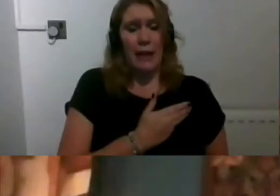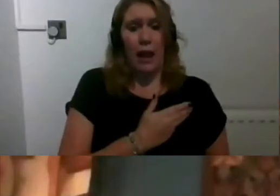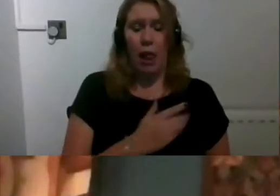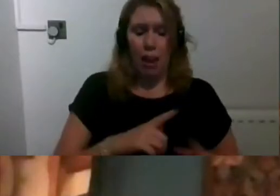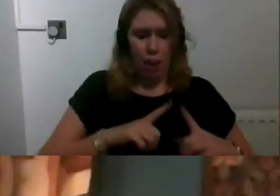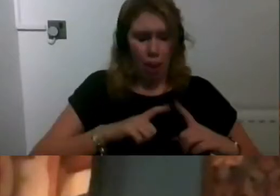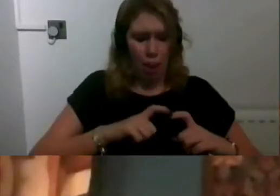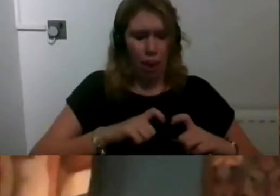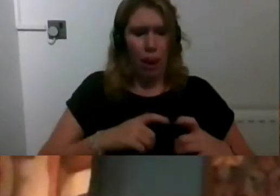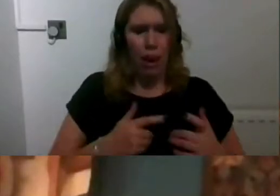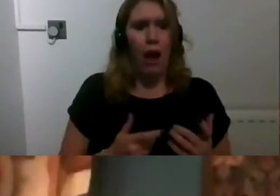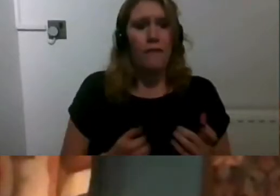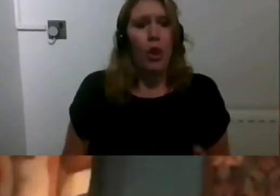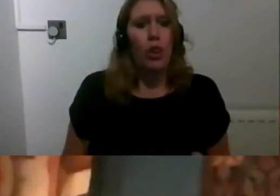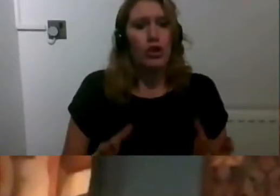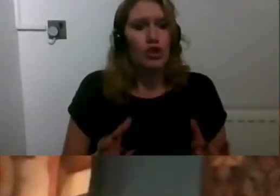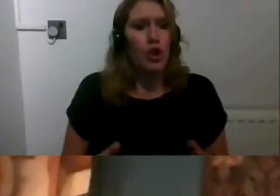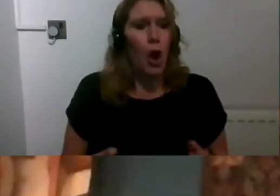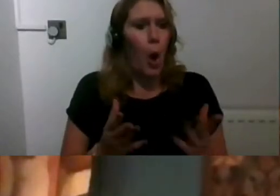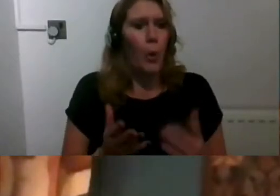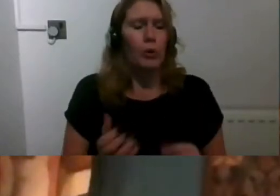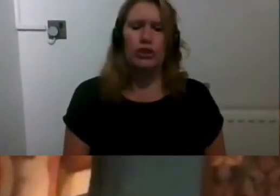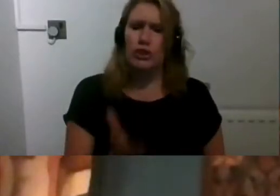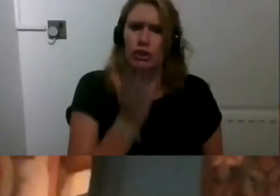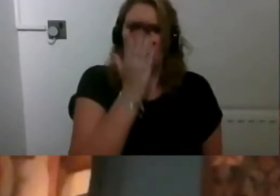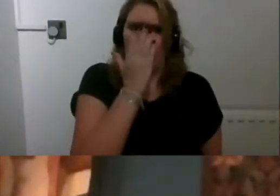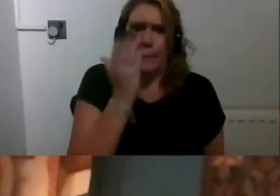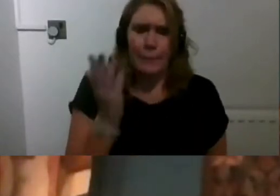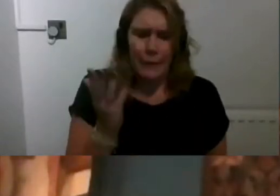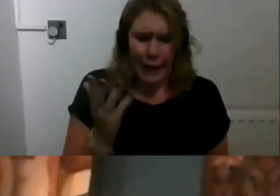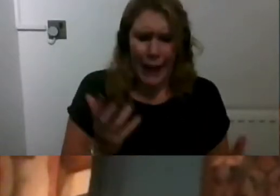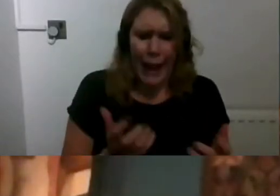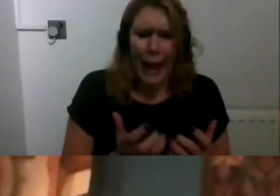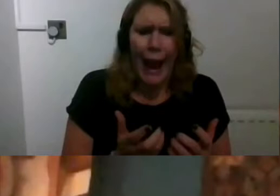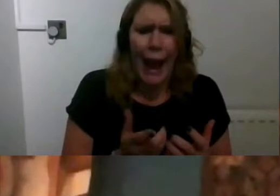How dare the lower minions behave as if they are upper echelons.